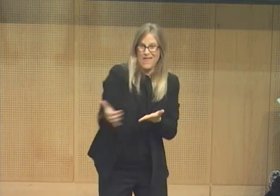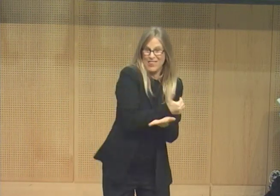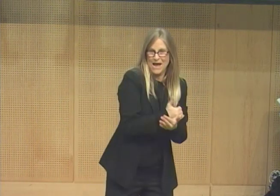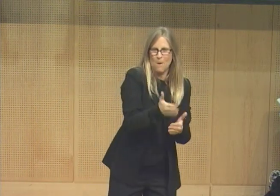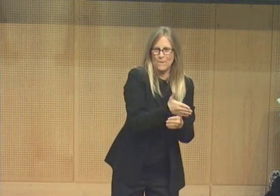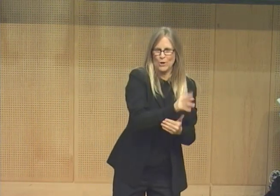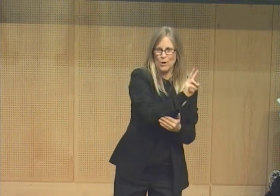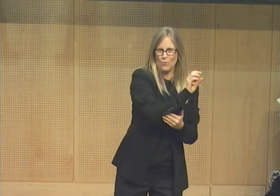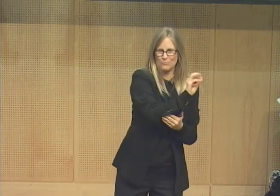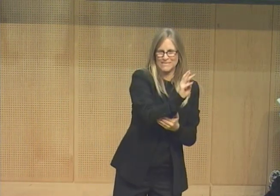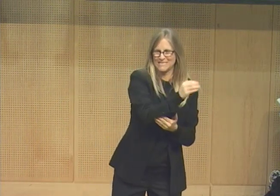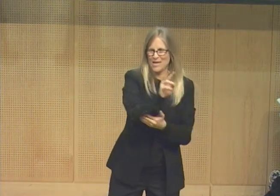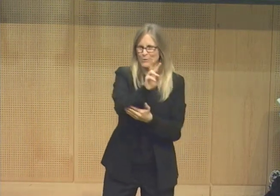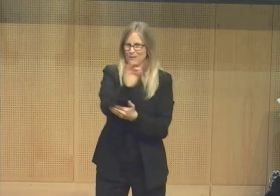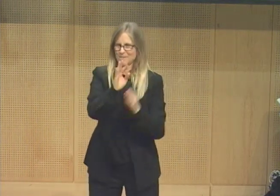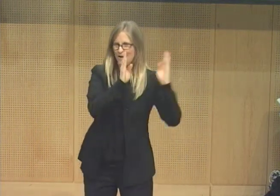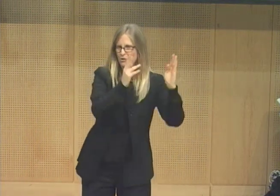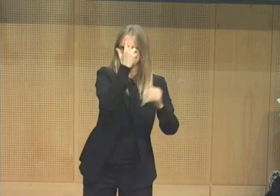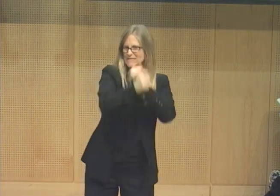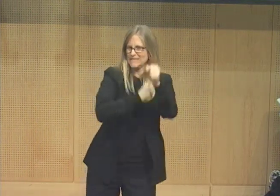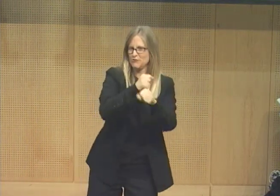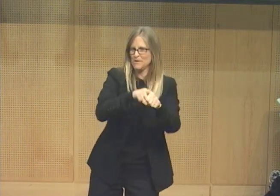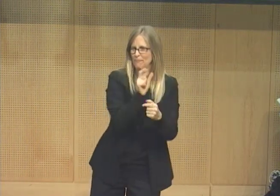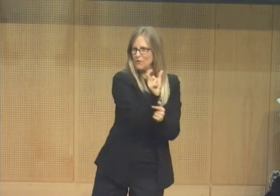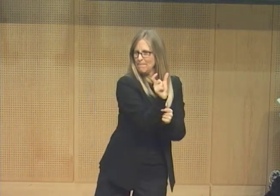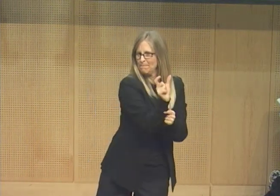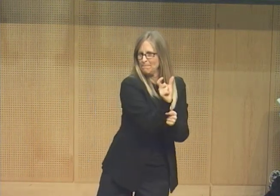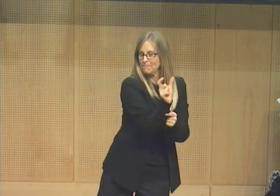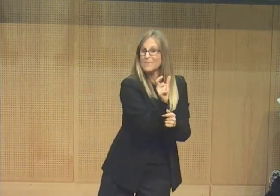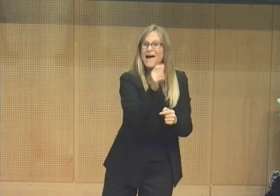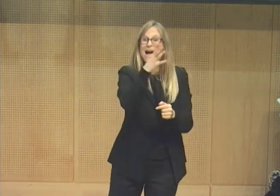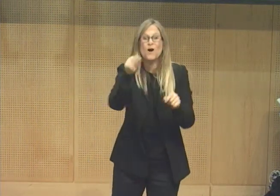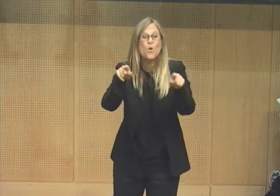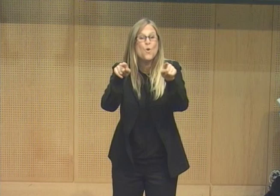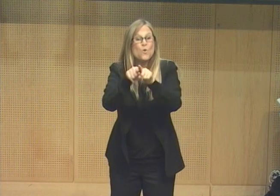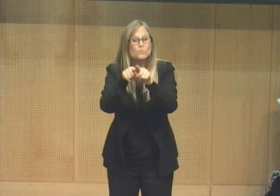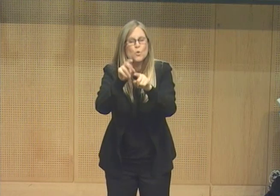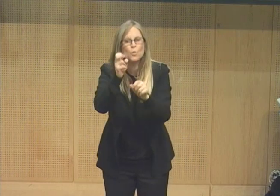So I picked a 3-year span of articles that were published between '06 and '09.